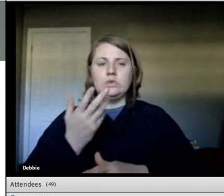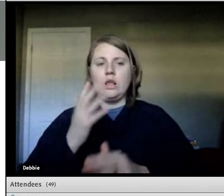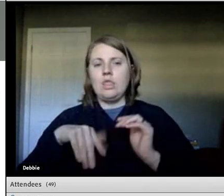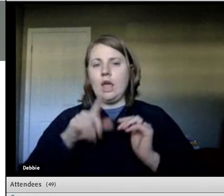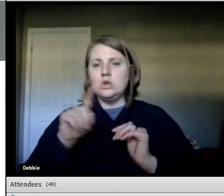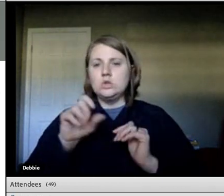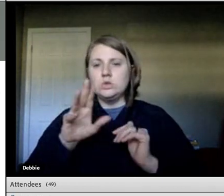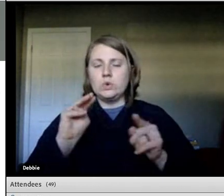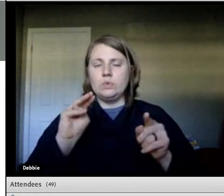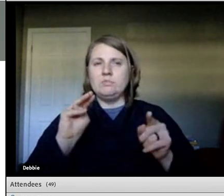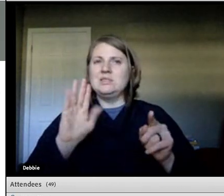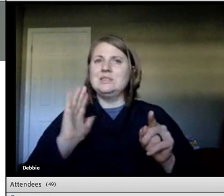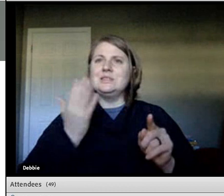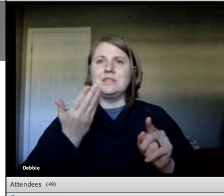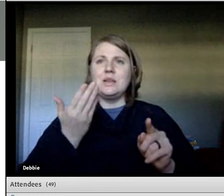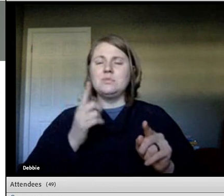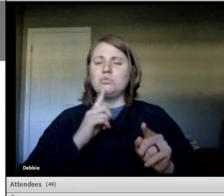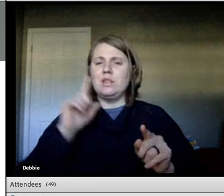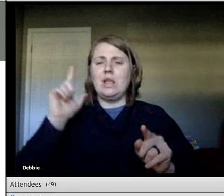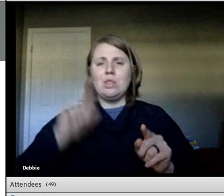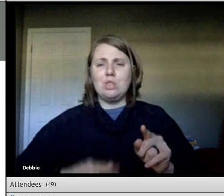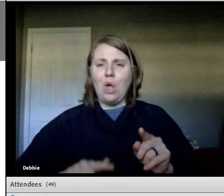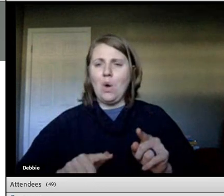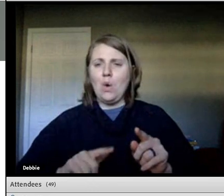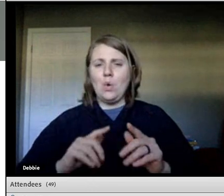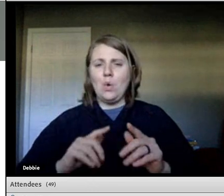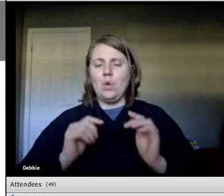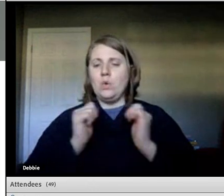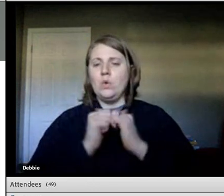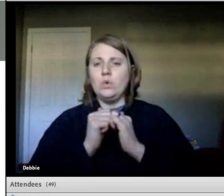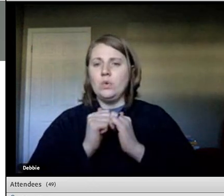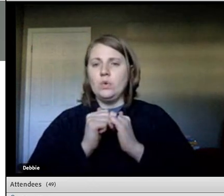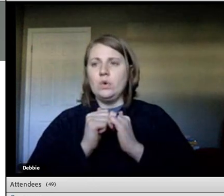for people that are technology-challenged.